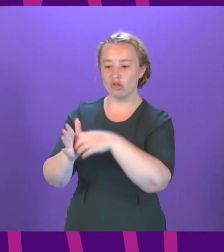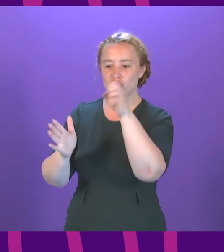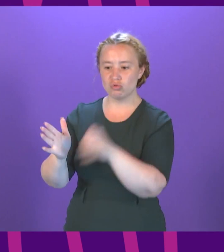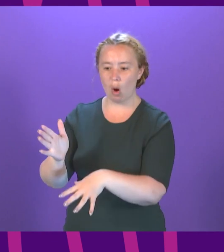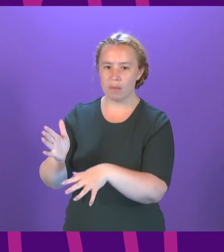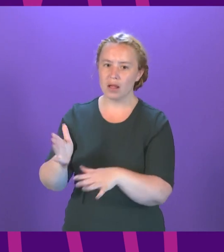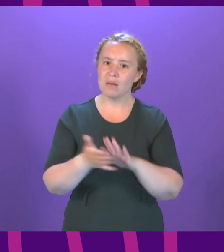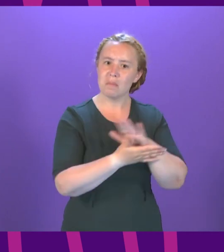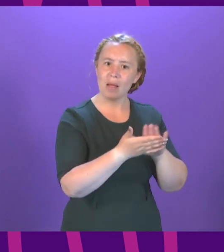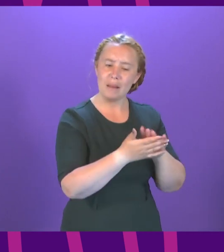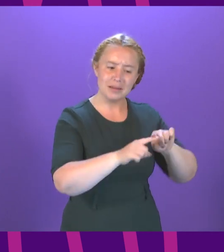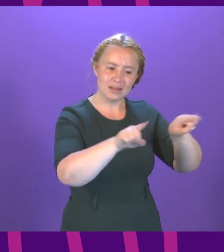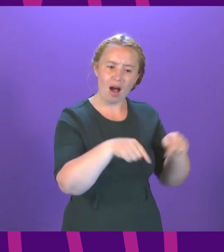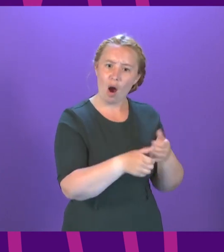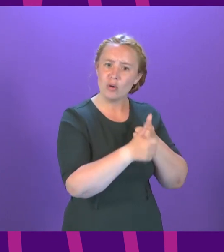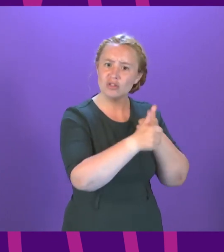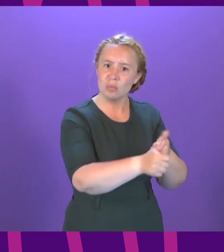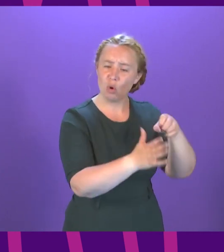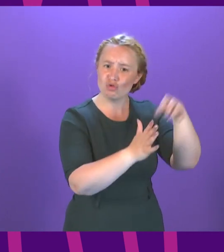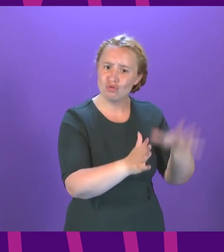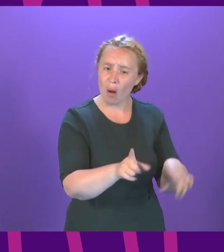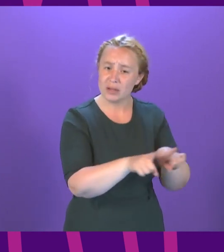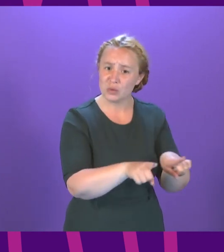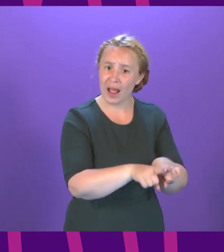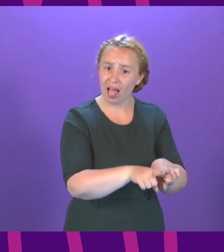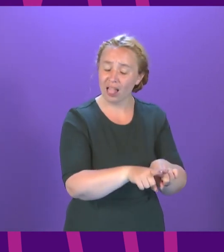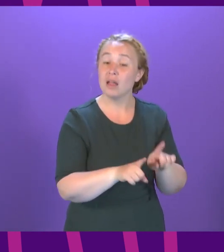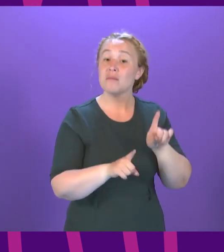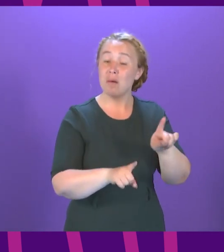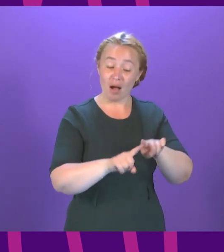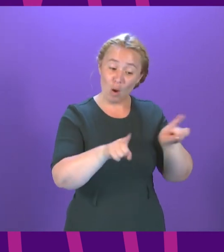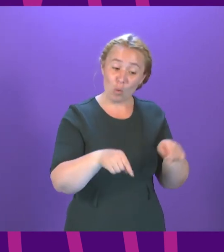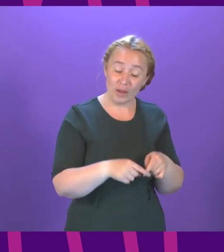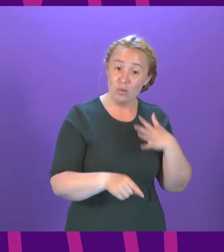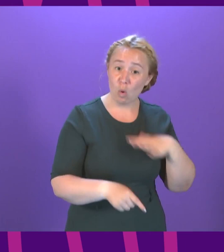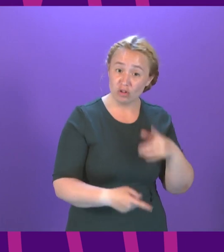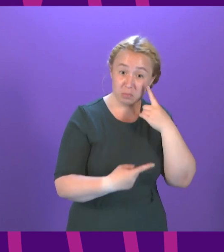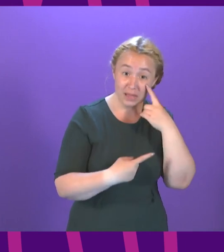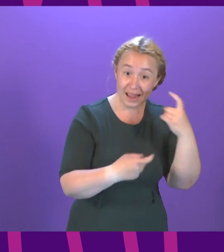all three of us are choosing to go at a slower space. It is one thing for the UK Government to